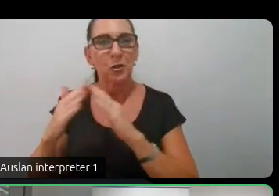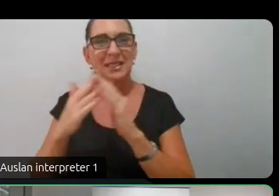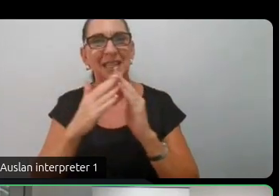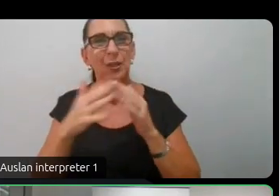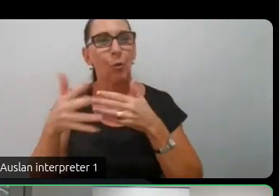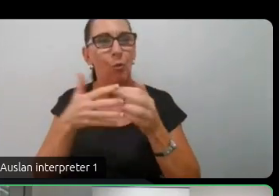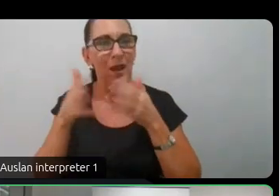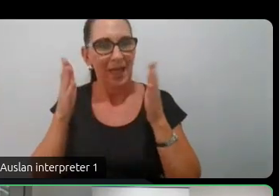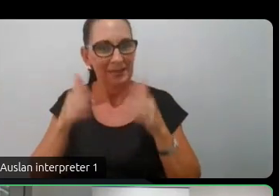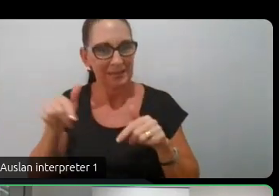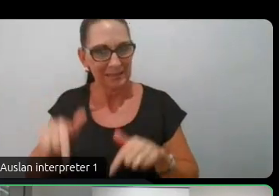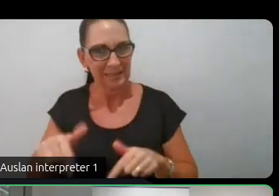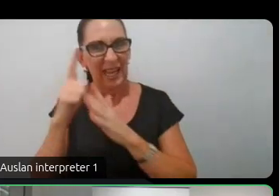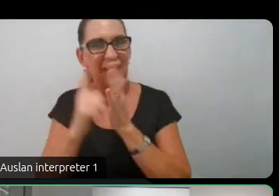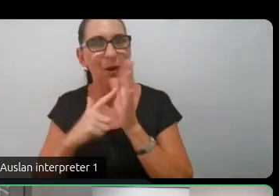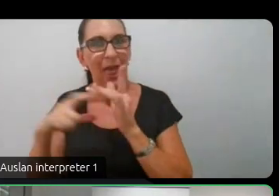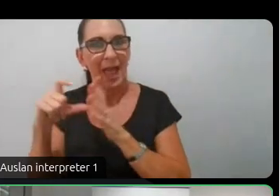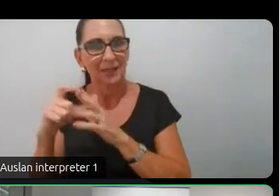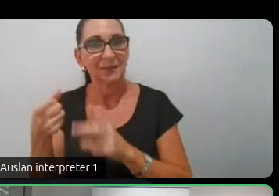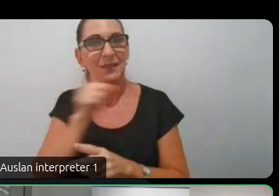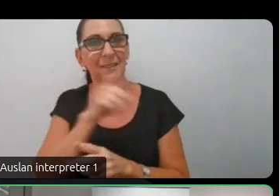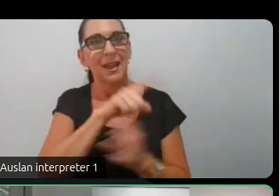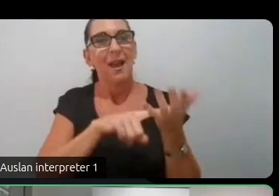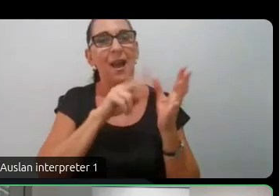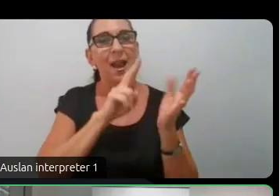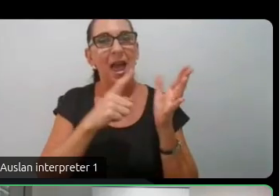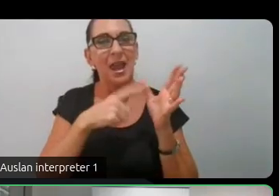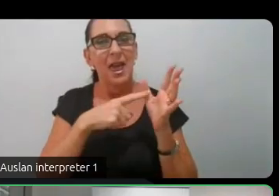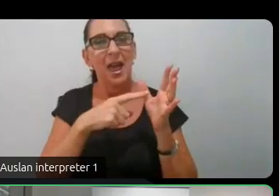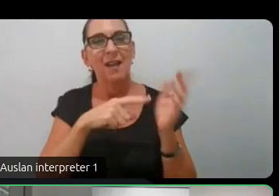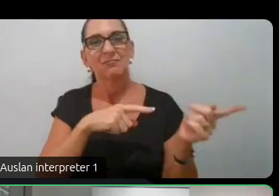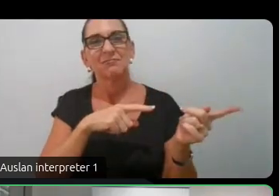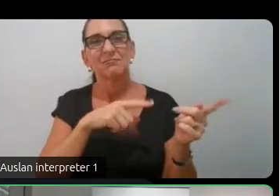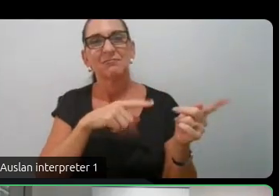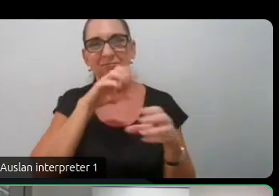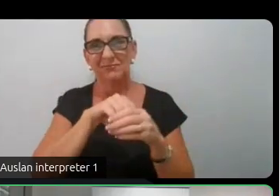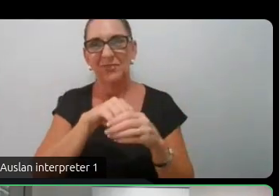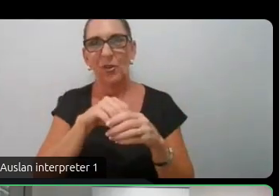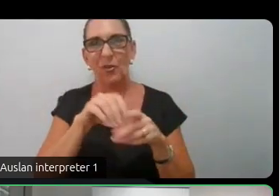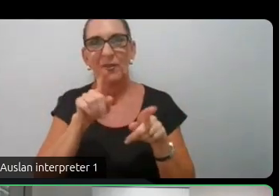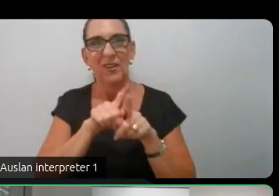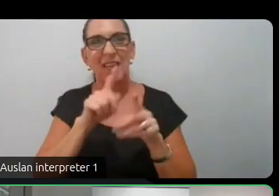and I'm joined by Lana Bellingham Young. um she's a civil lawyer in our NDIS appeal team which is